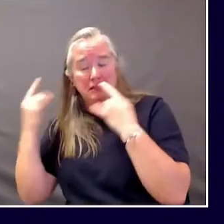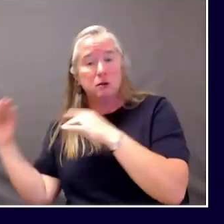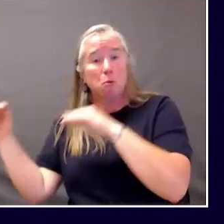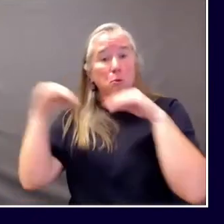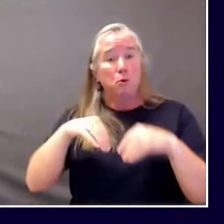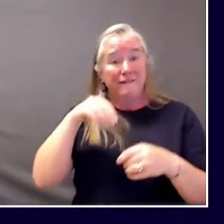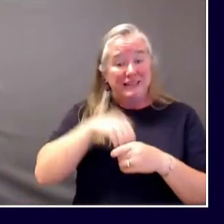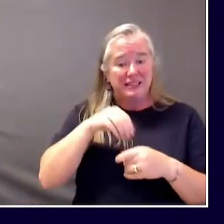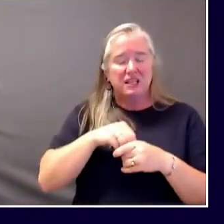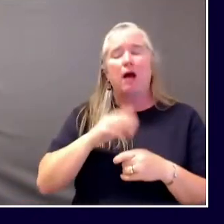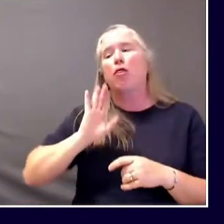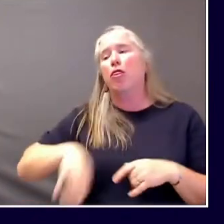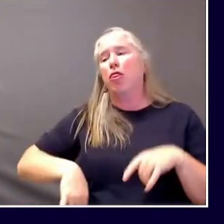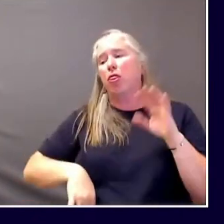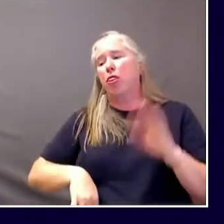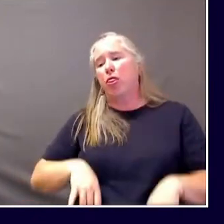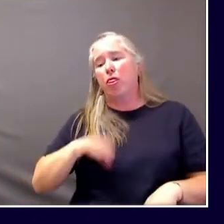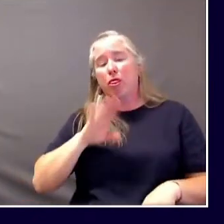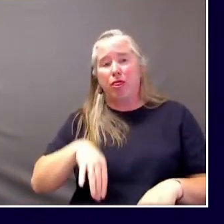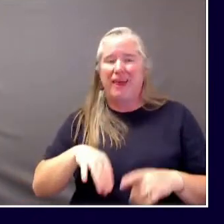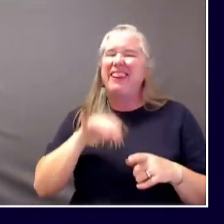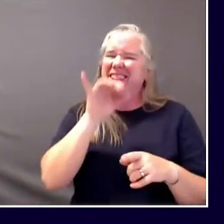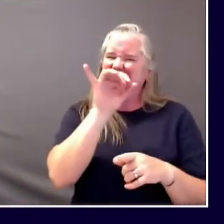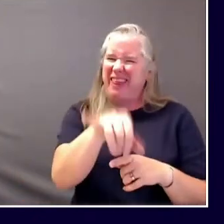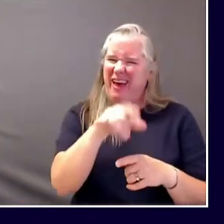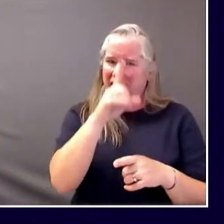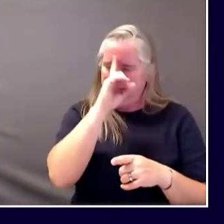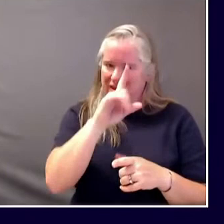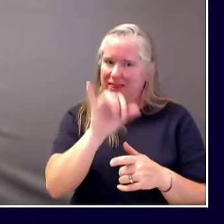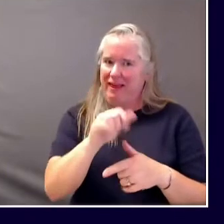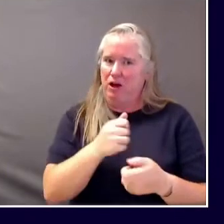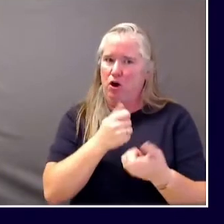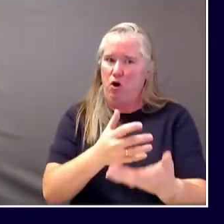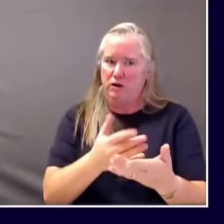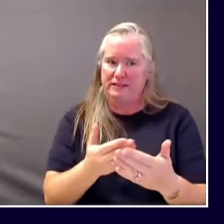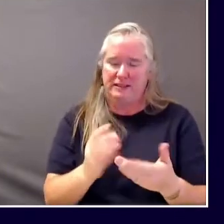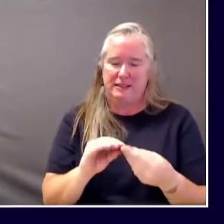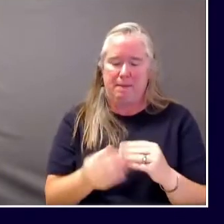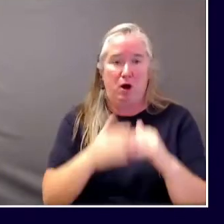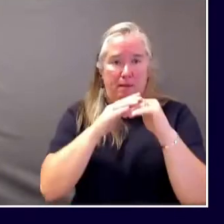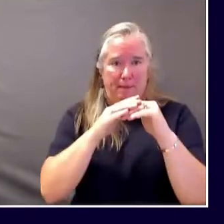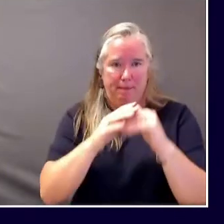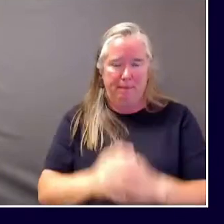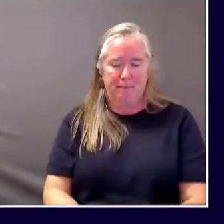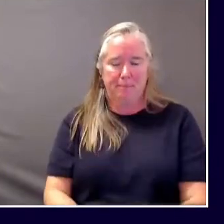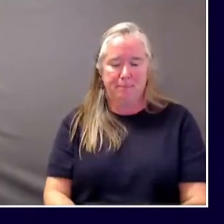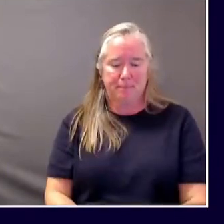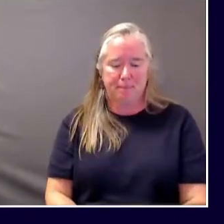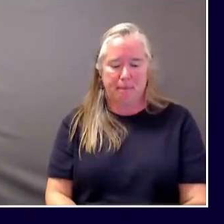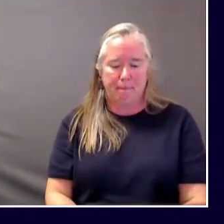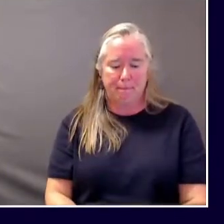that's one reason we're seeing a significant spike right